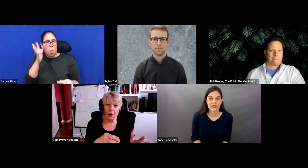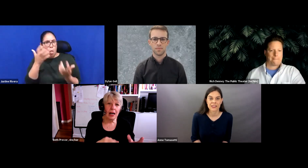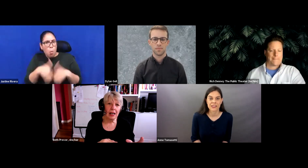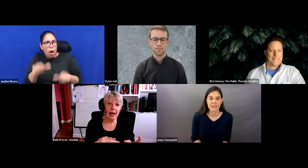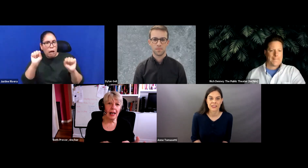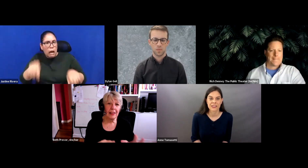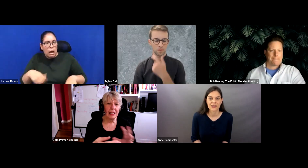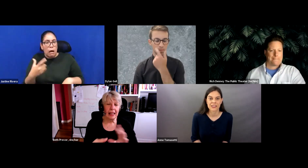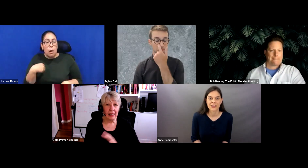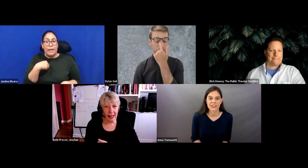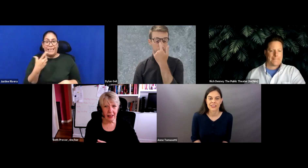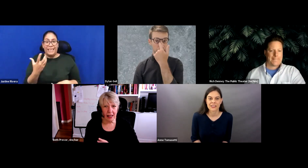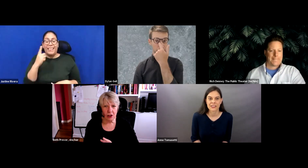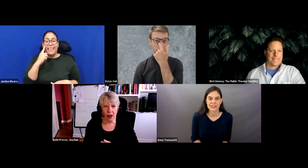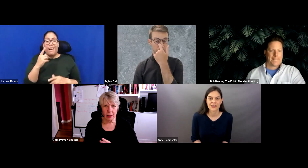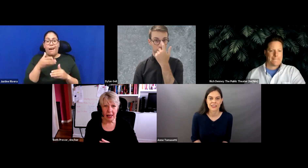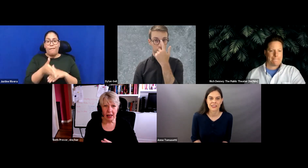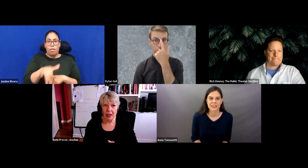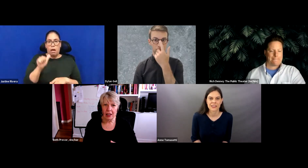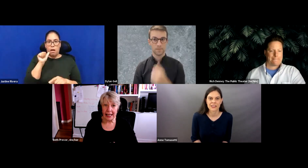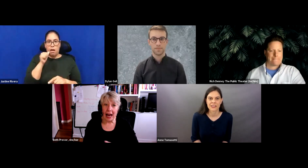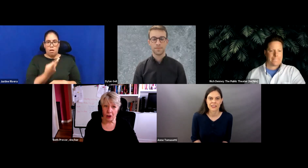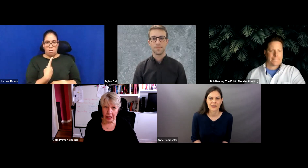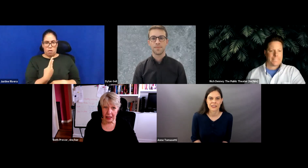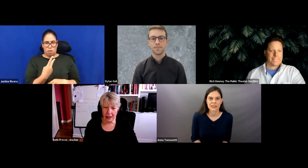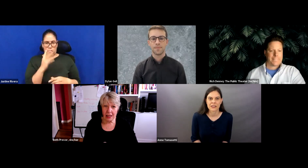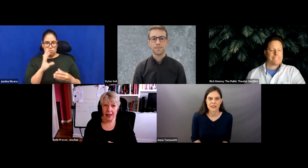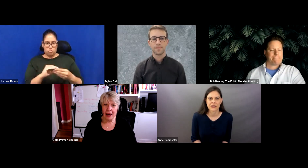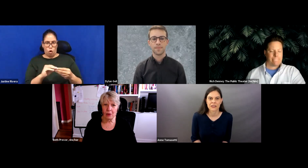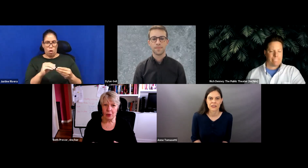know, I think then Anne and I talked about our needs, that we